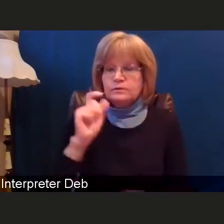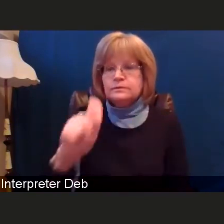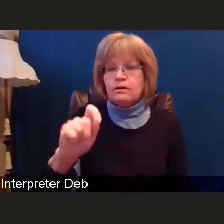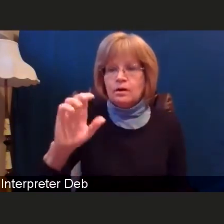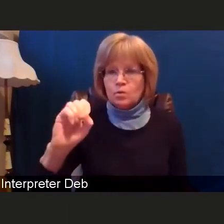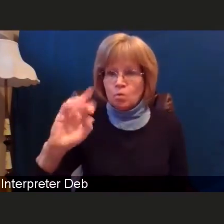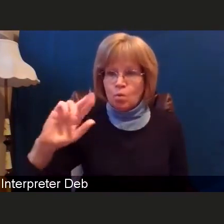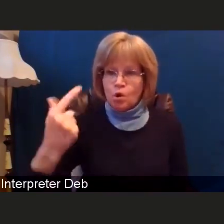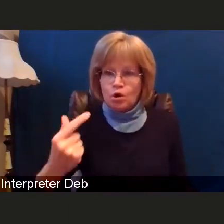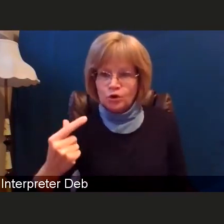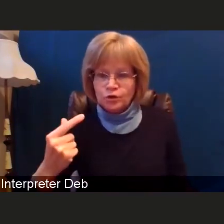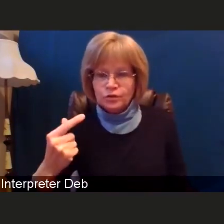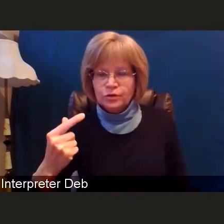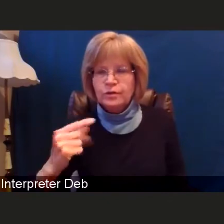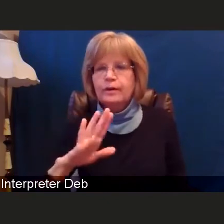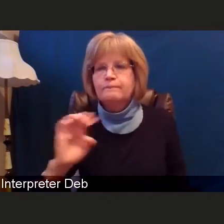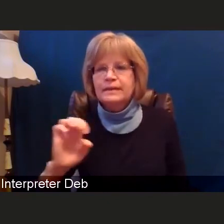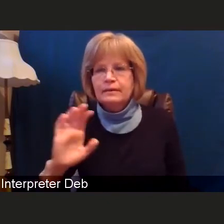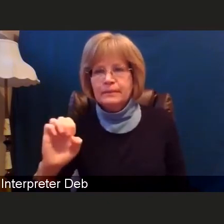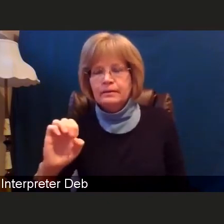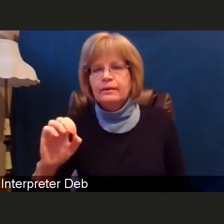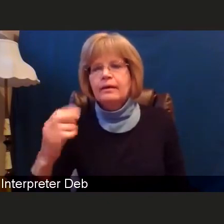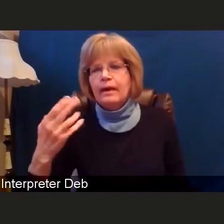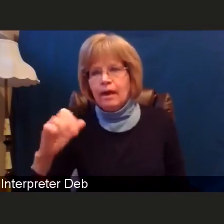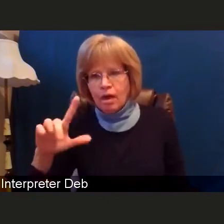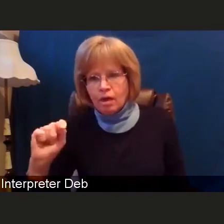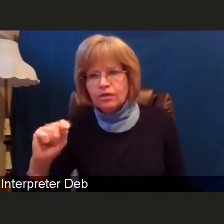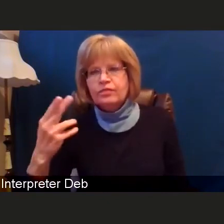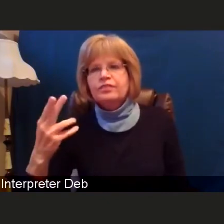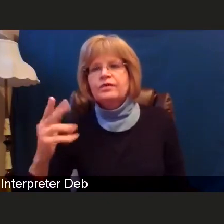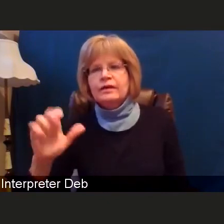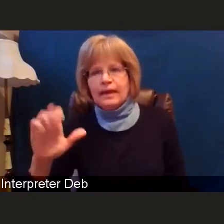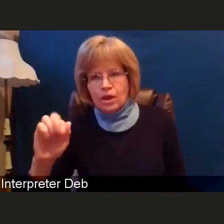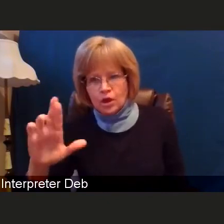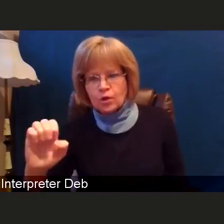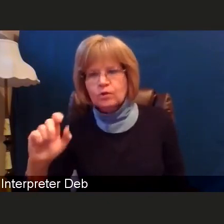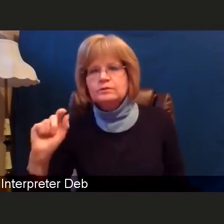with the latest vaccine information. We try and do everything that we can